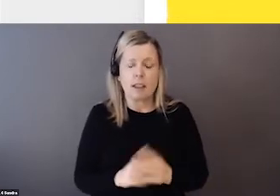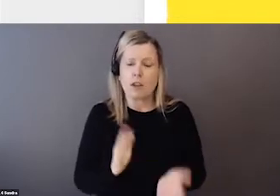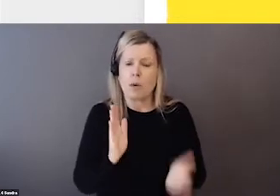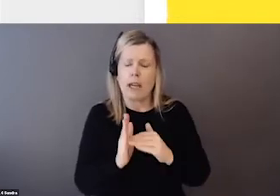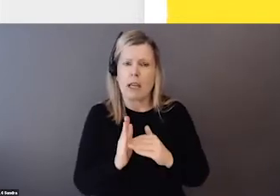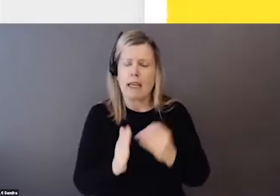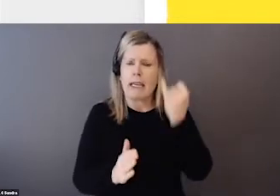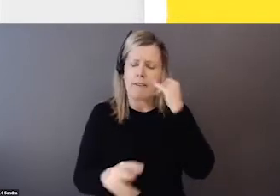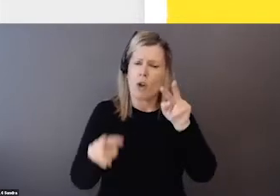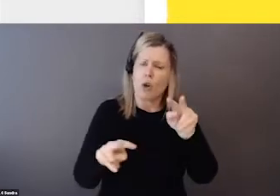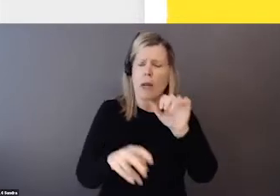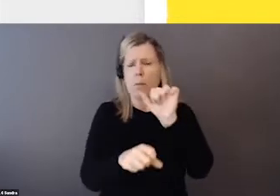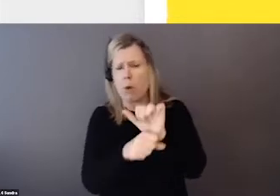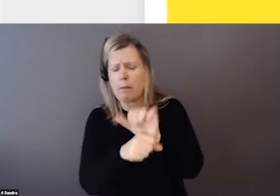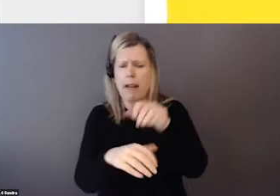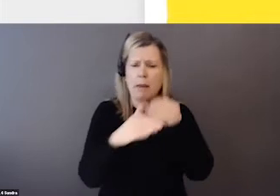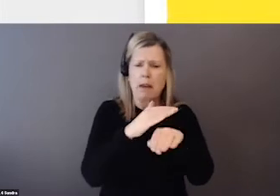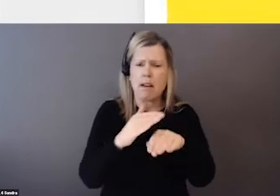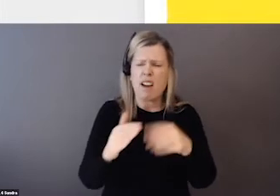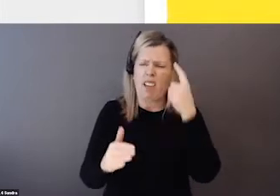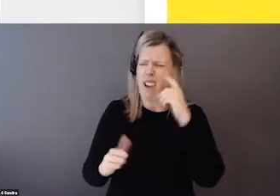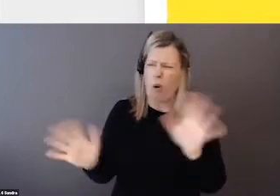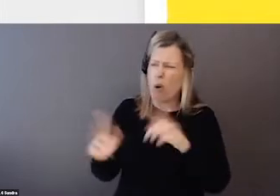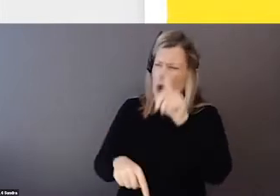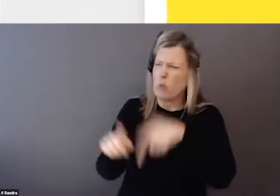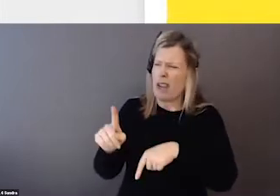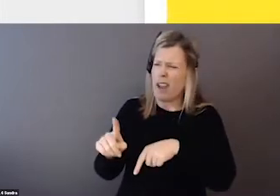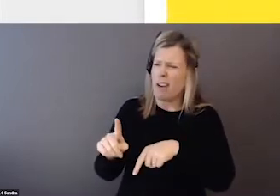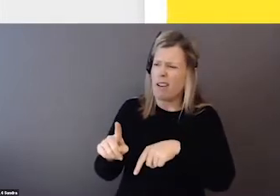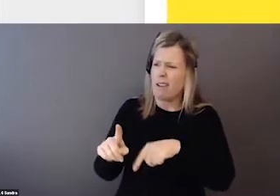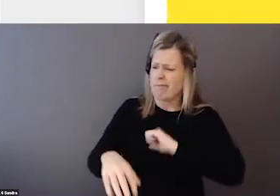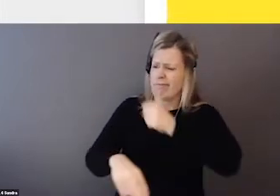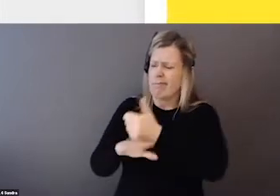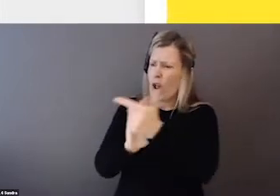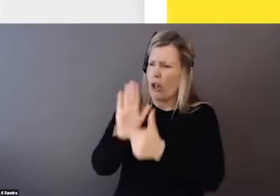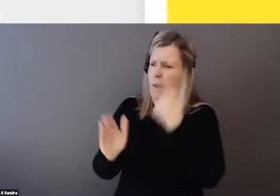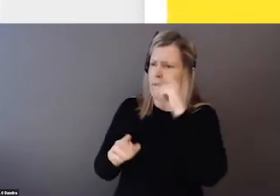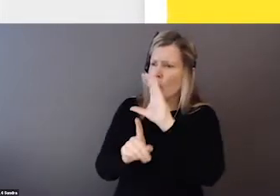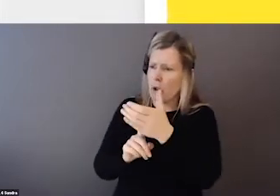is sort of this notion that we can't legislate culture. And I think to some degree, that's true.